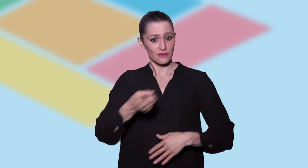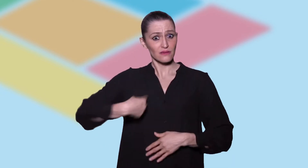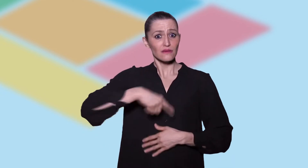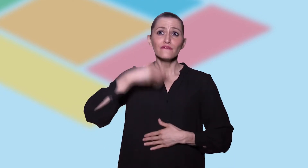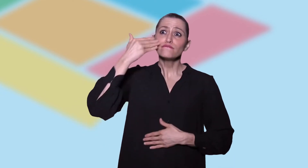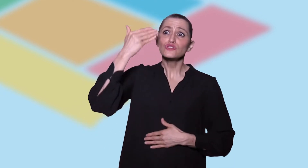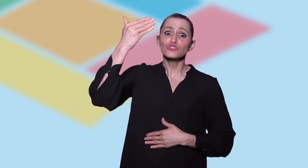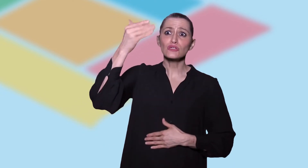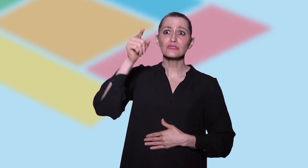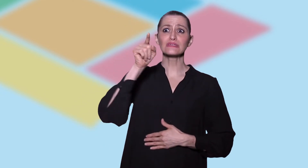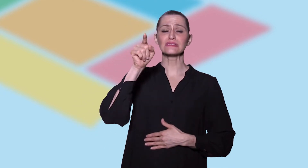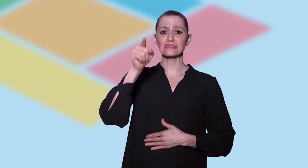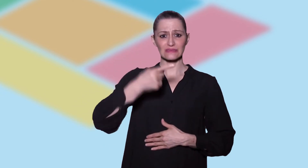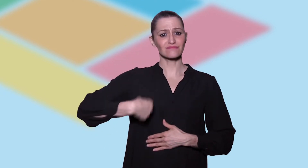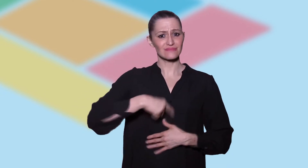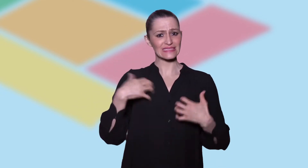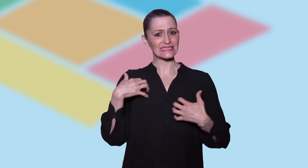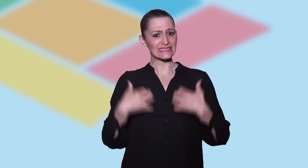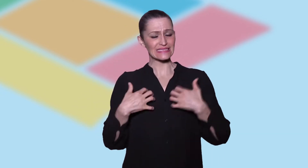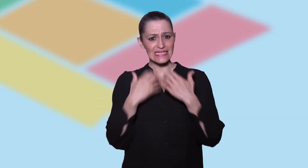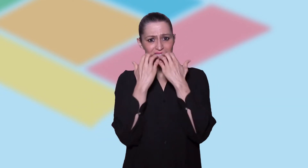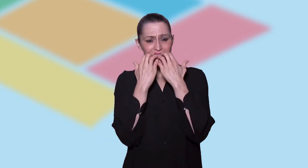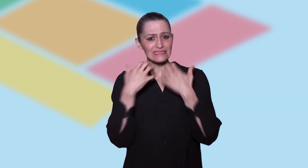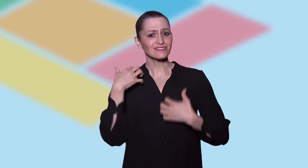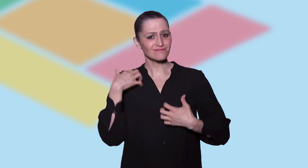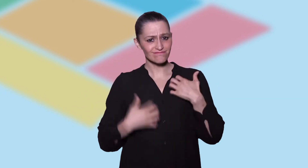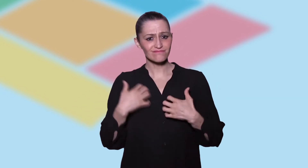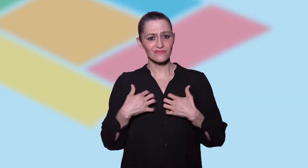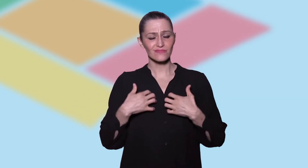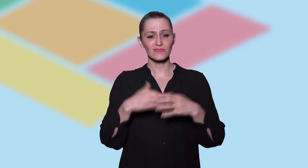We are concerned about our future.